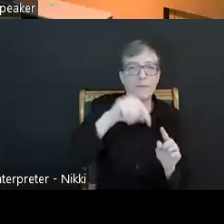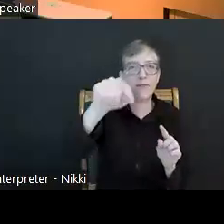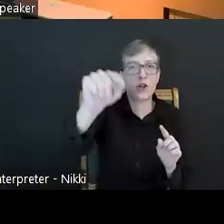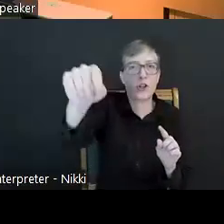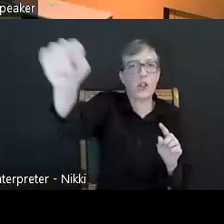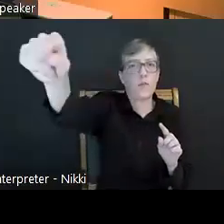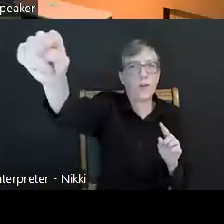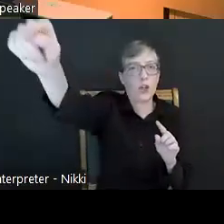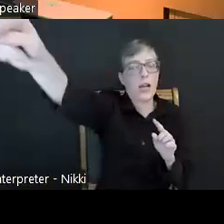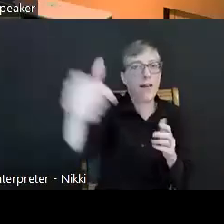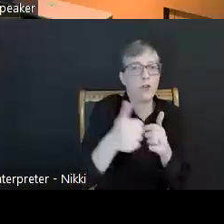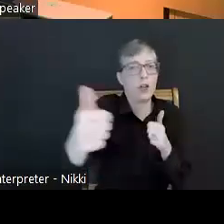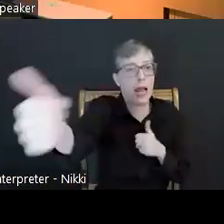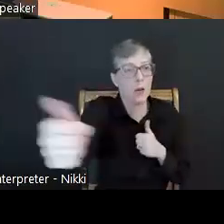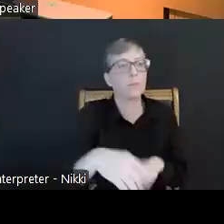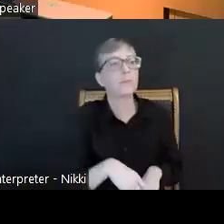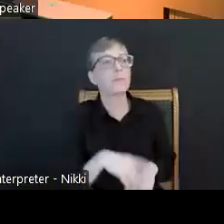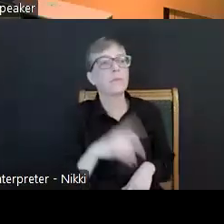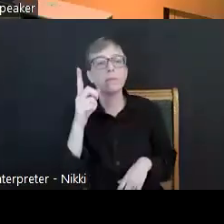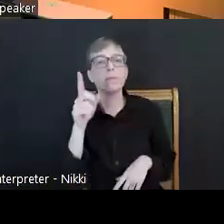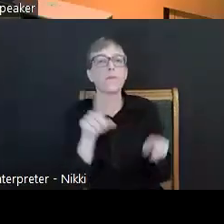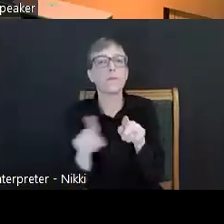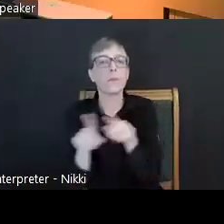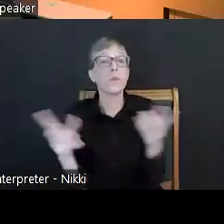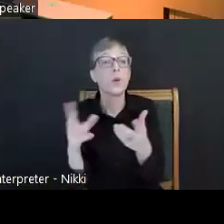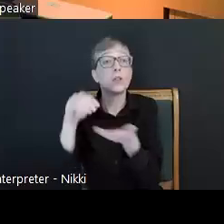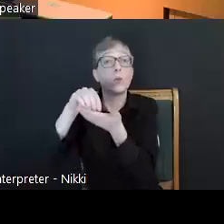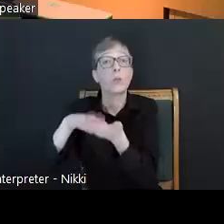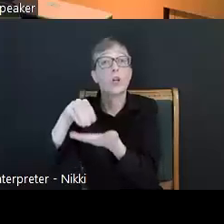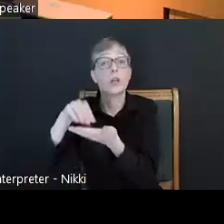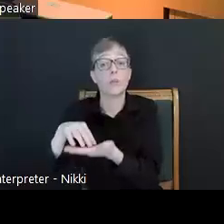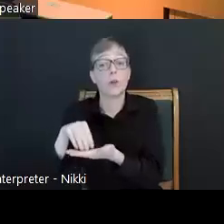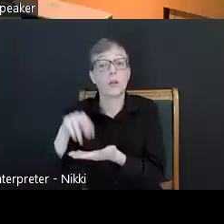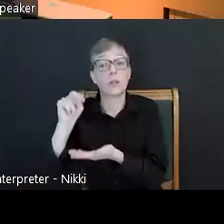is important because those notes have a lot of power they can be called into court and